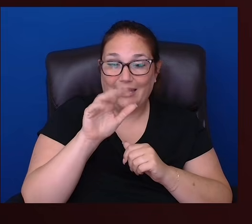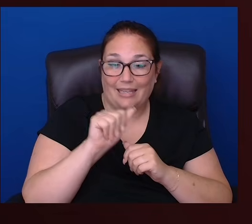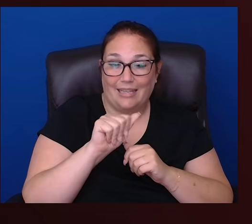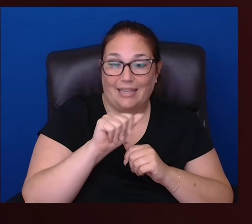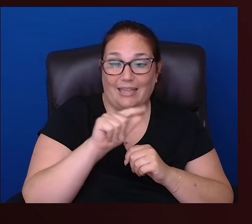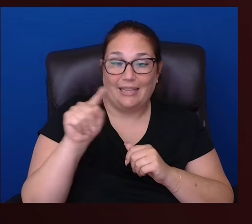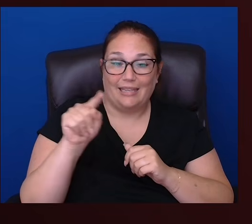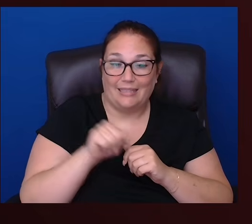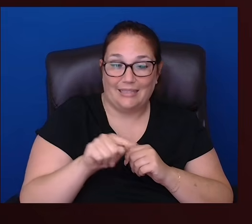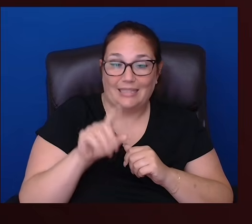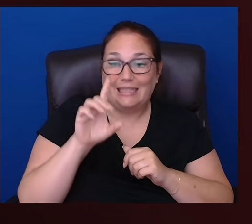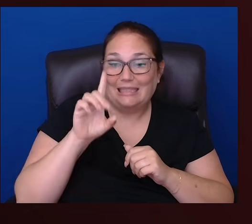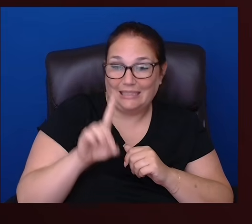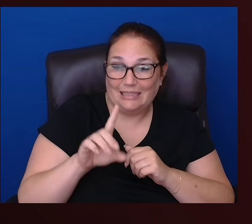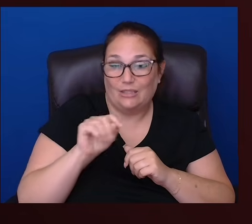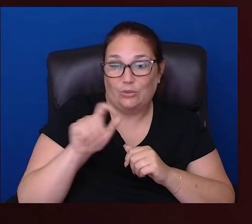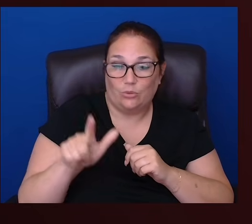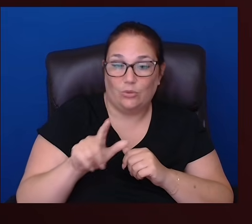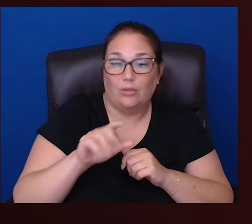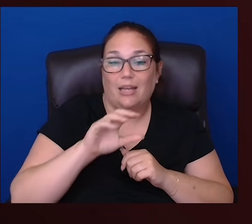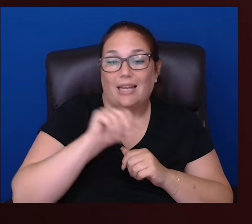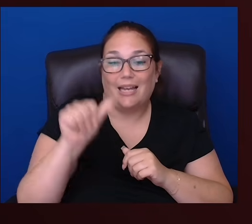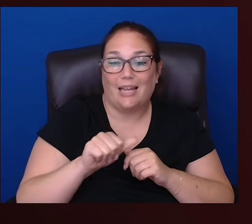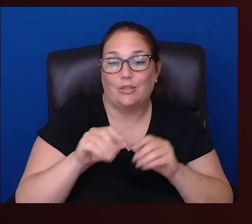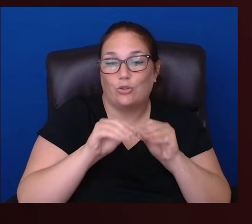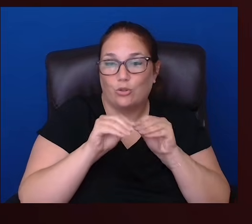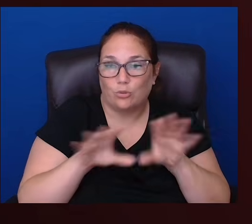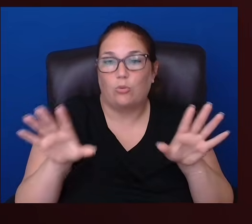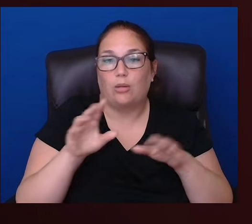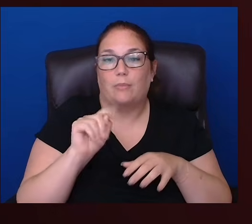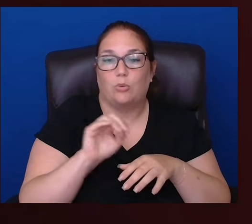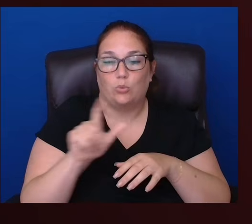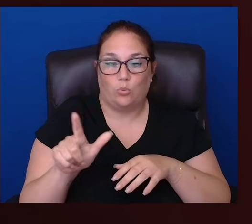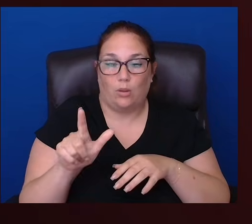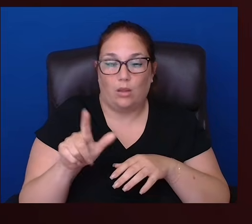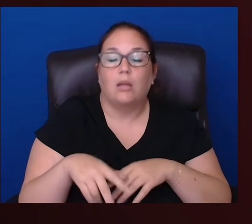Azure deployment tool, this tool is something that I can use inside